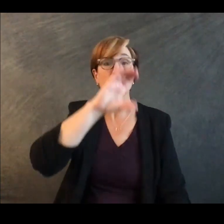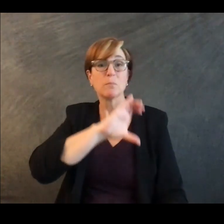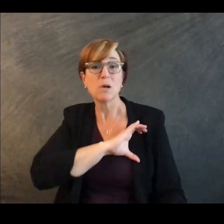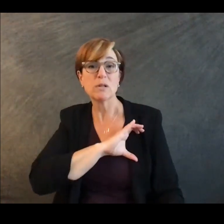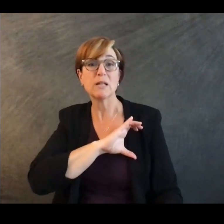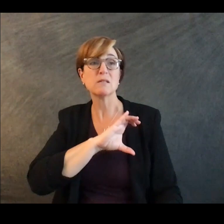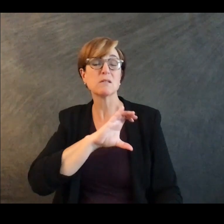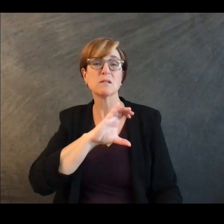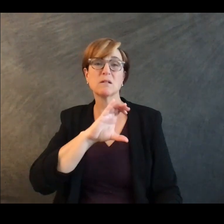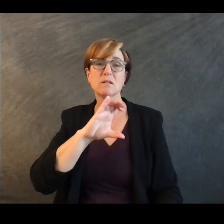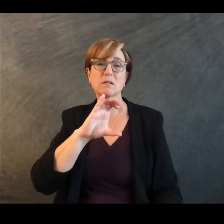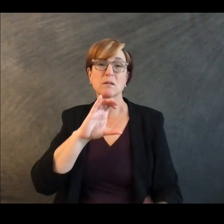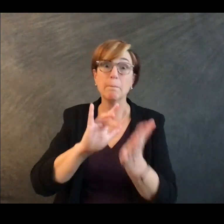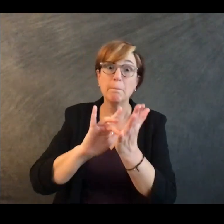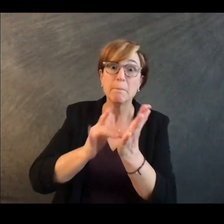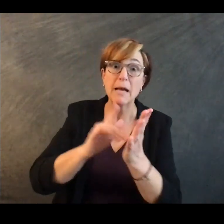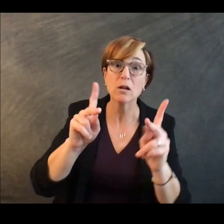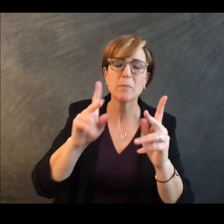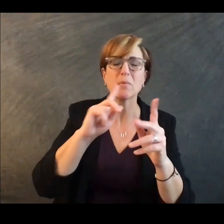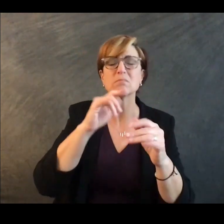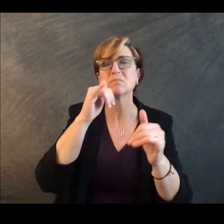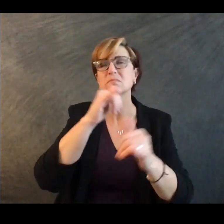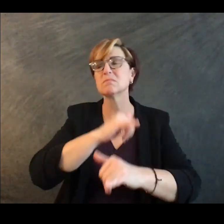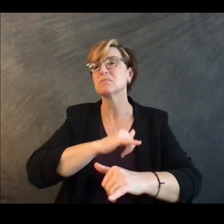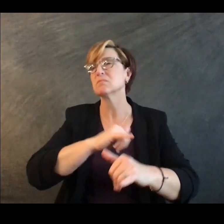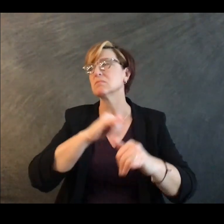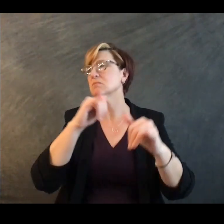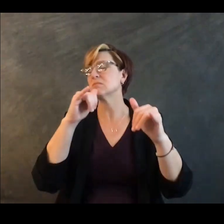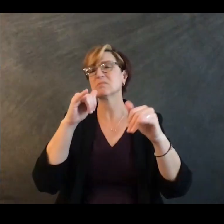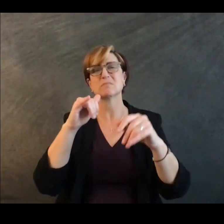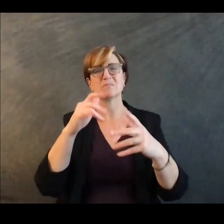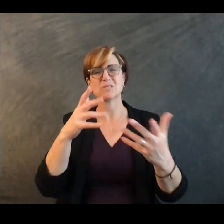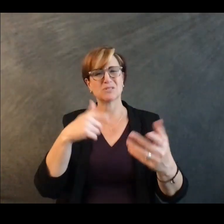medical people what they're doing the bravery that they're displaying is just